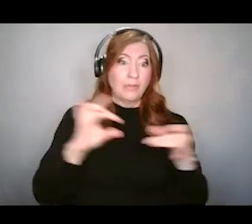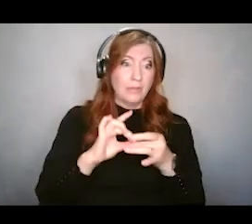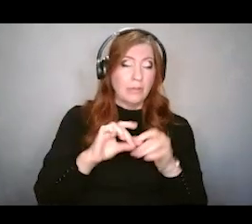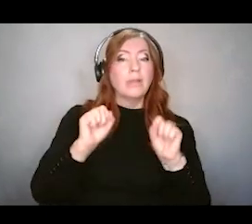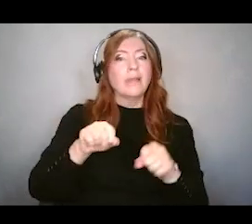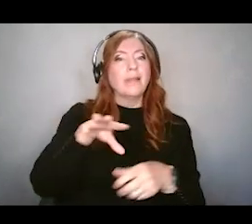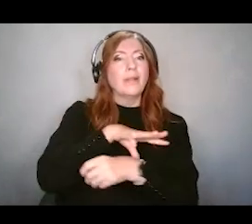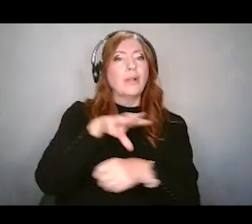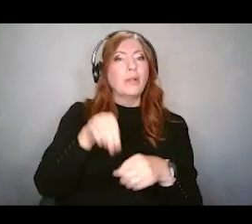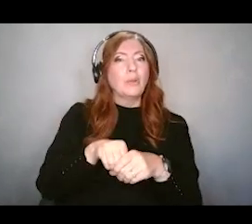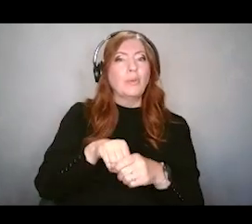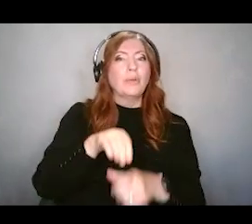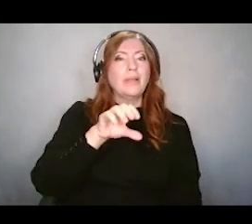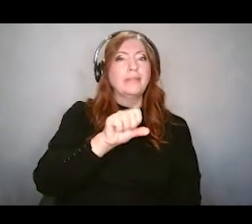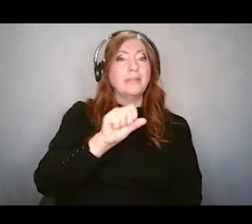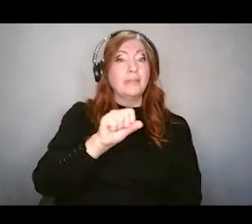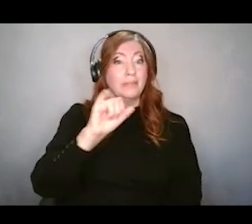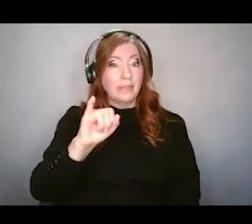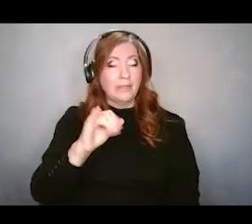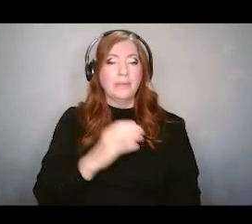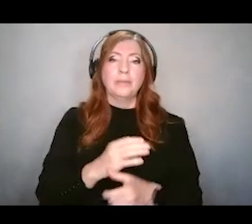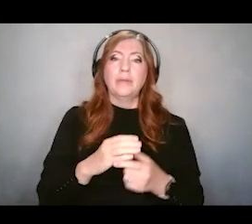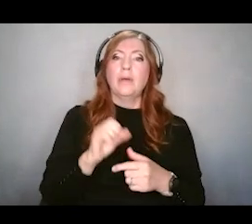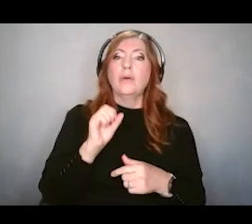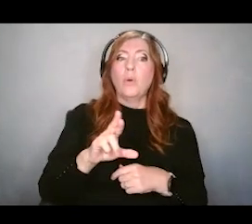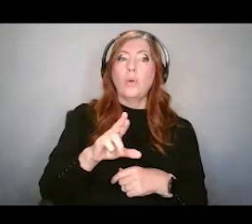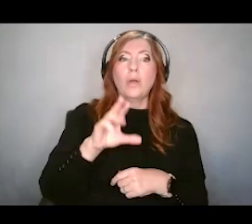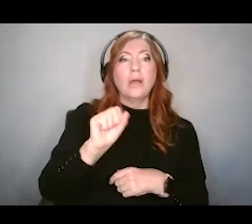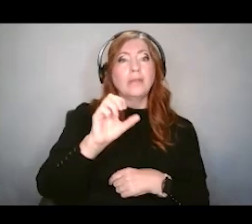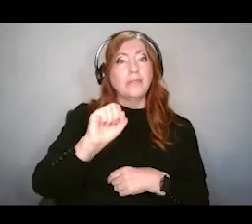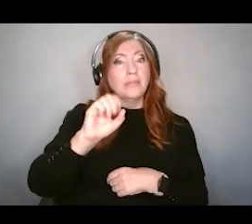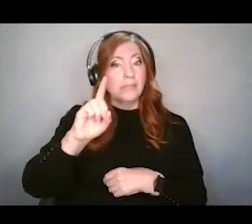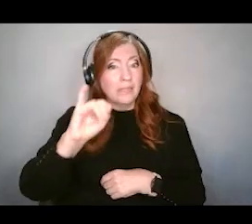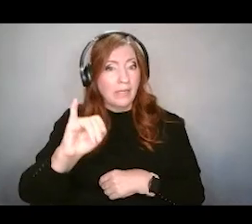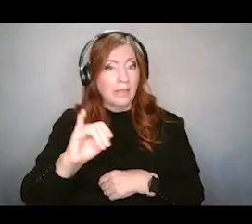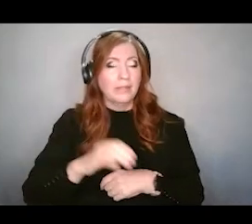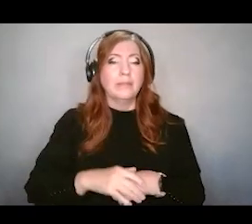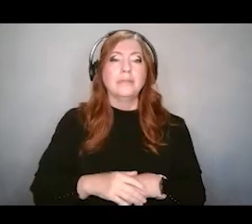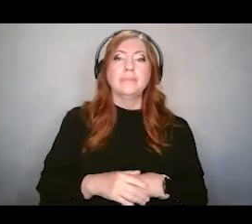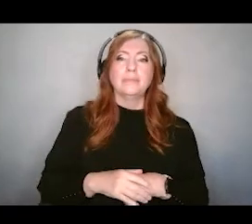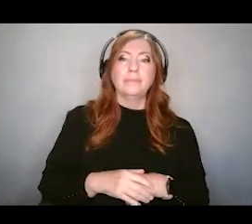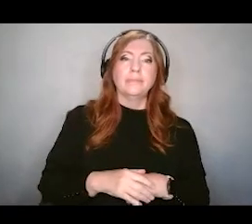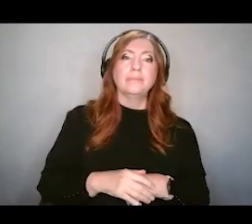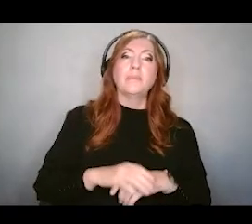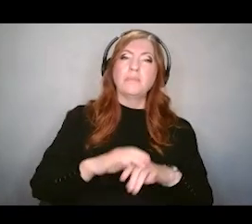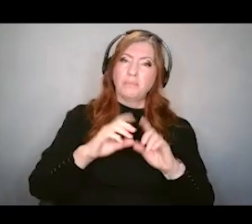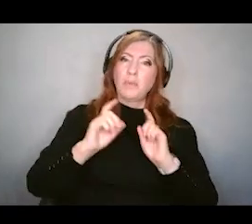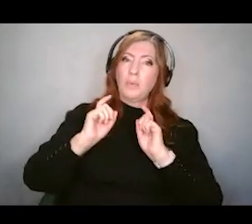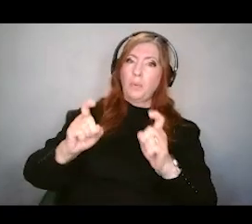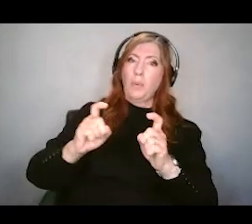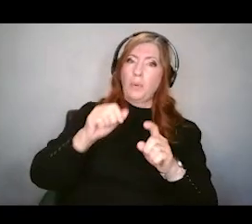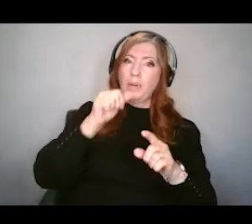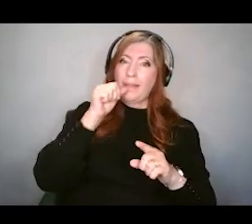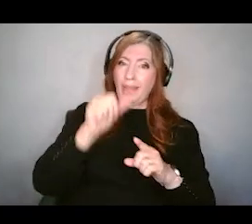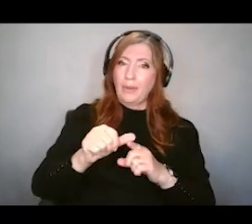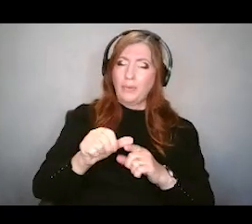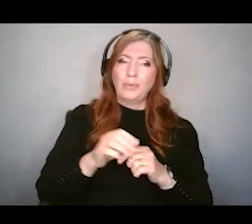(SSI) or Social Security Disability Insurance (SSDI) award letters, educational plans like